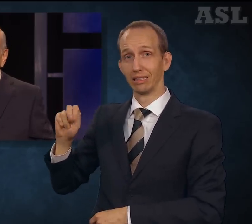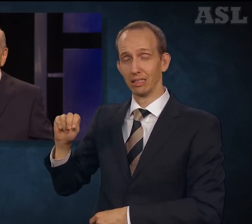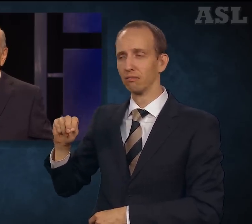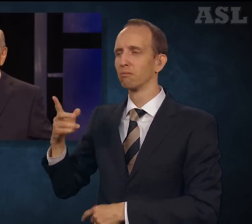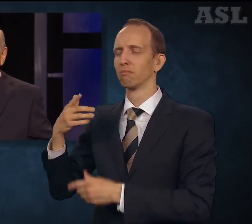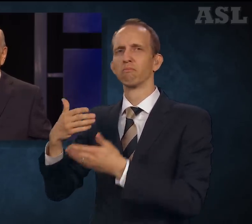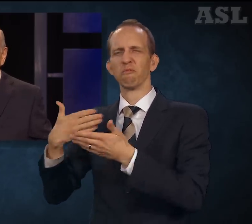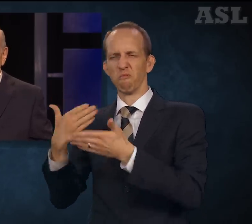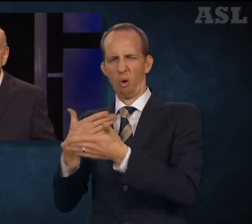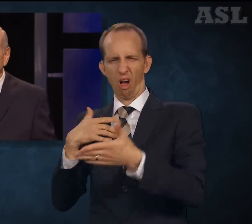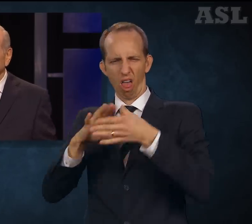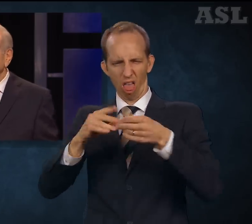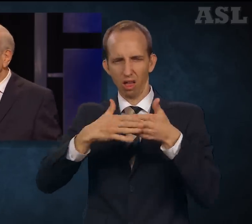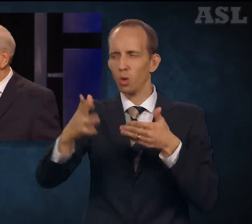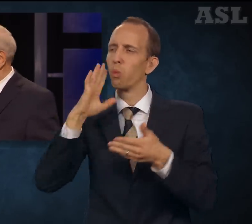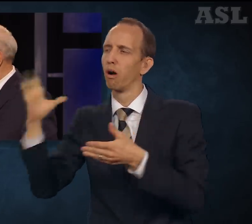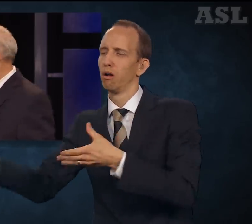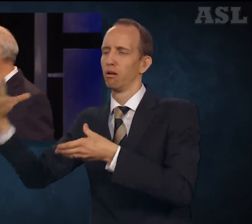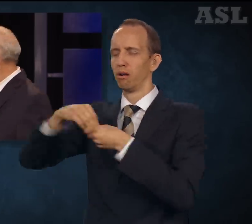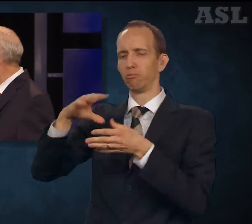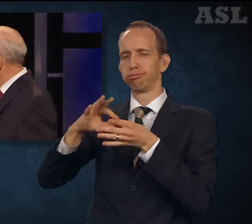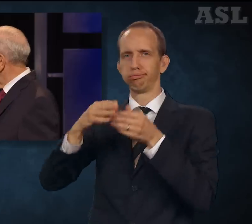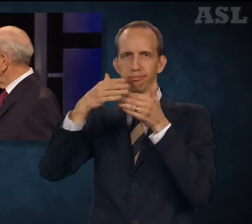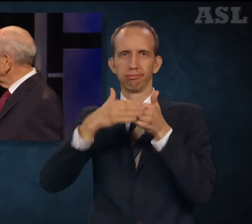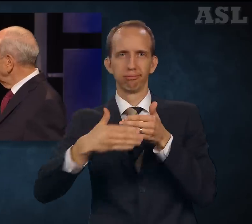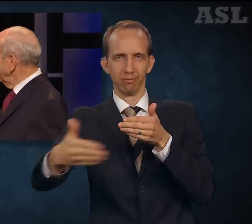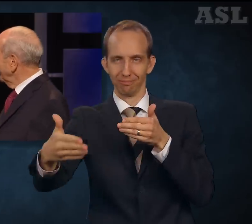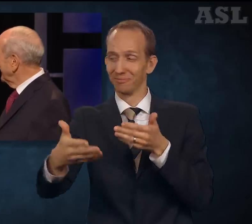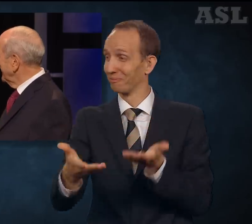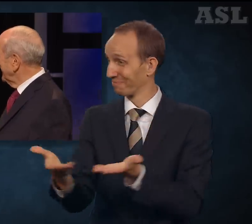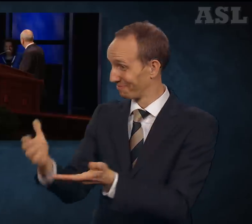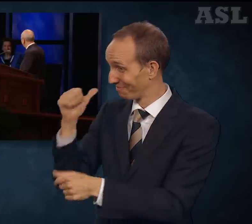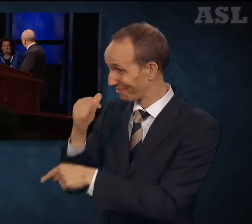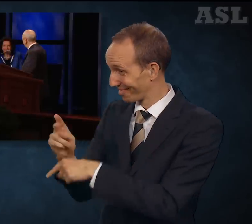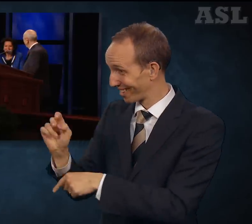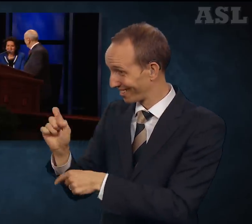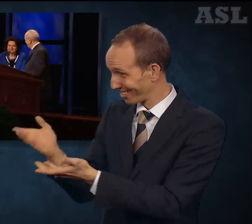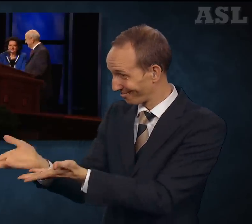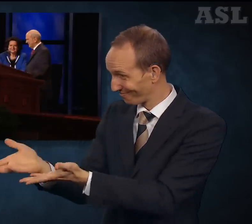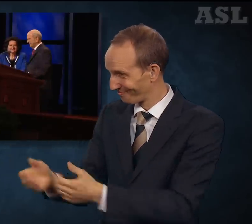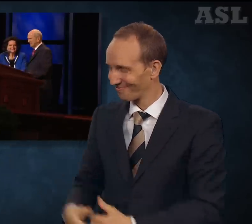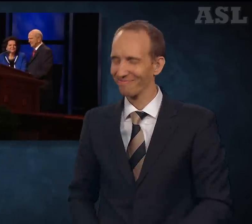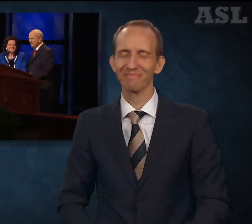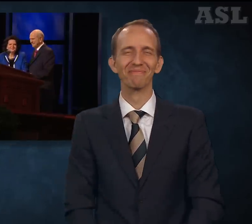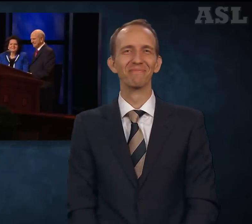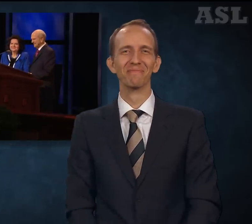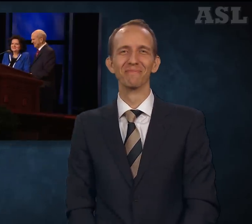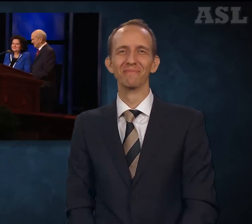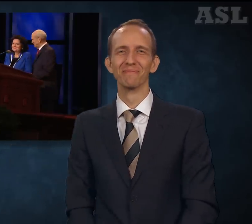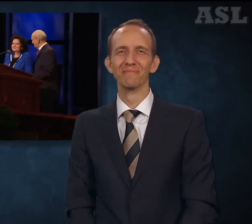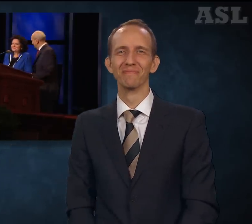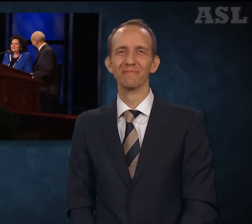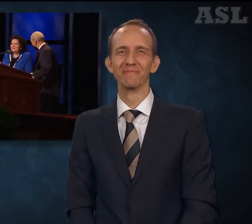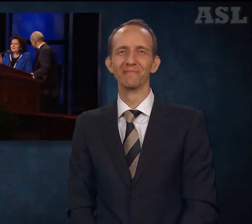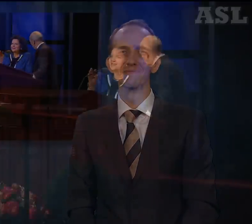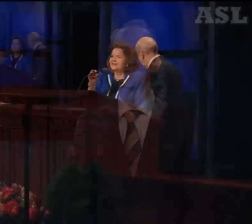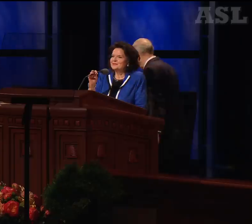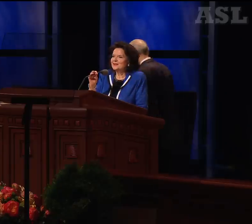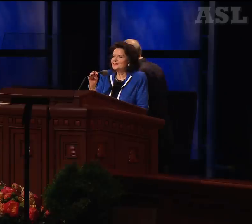CONTEXT FOR THAT IMPORTANT